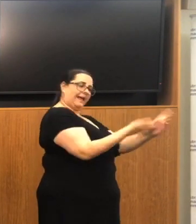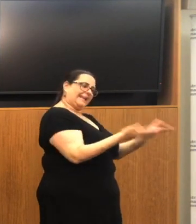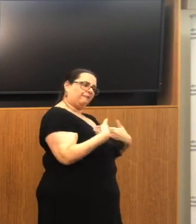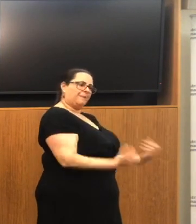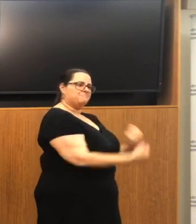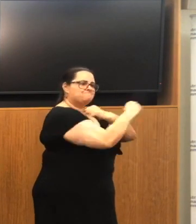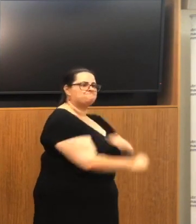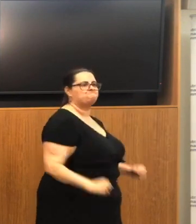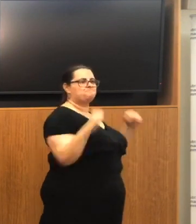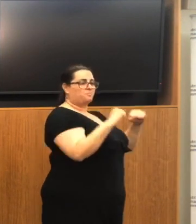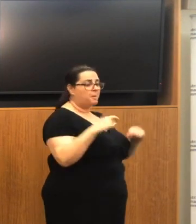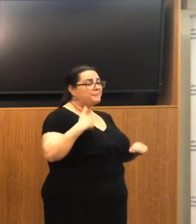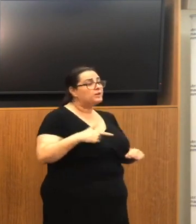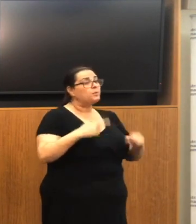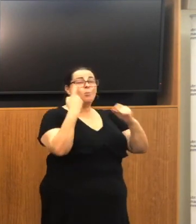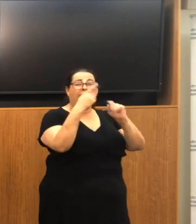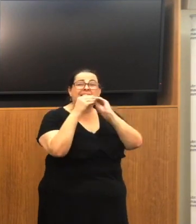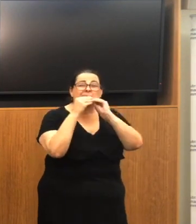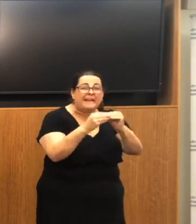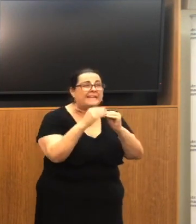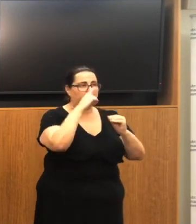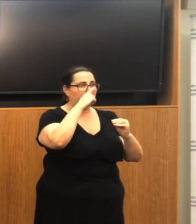We are bullying people around the world, so that's unfair.